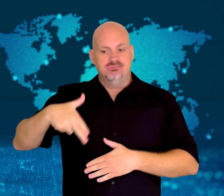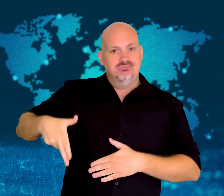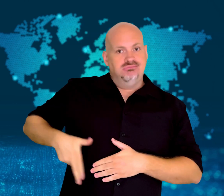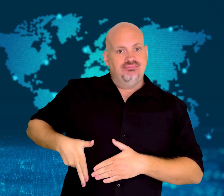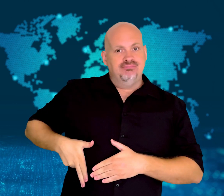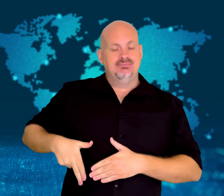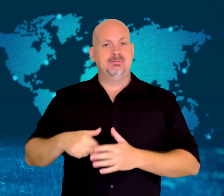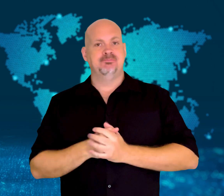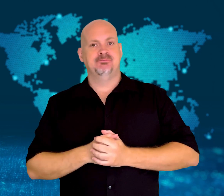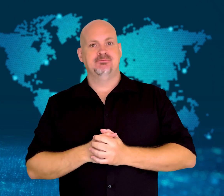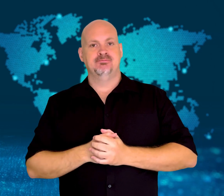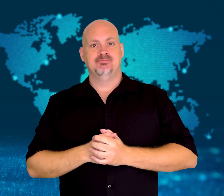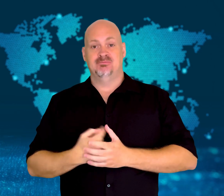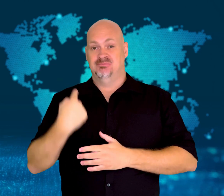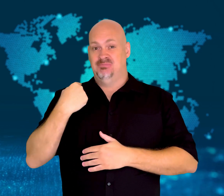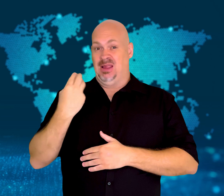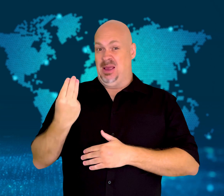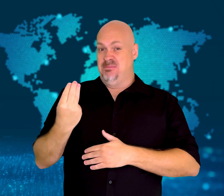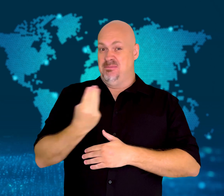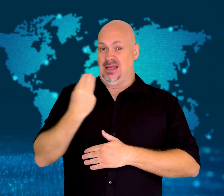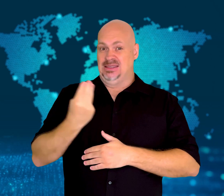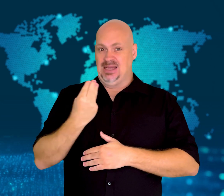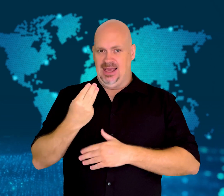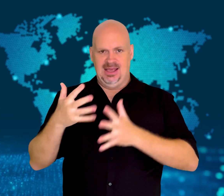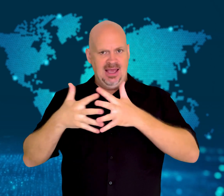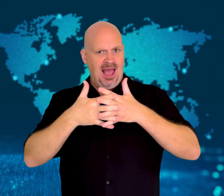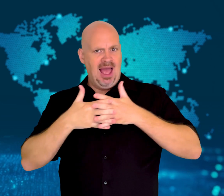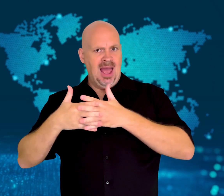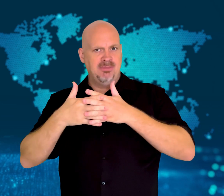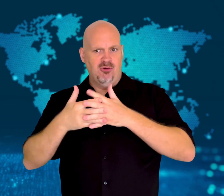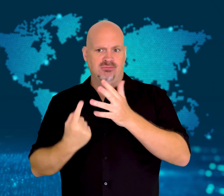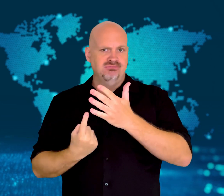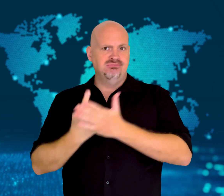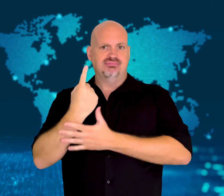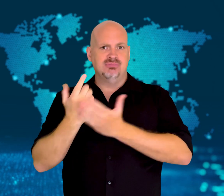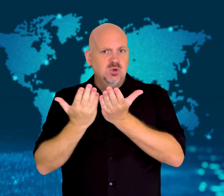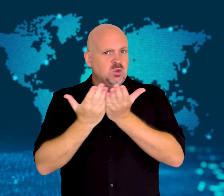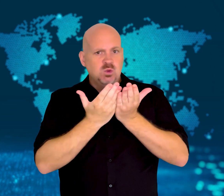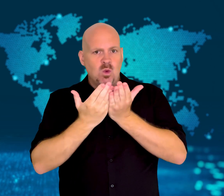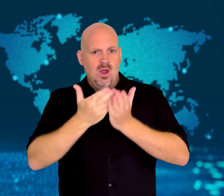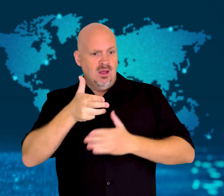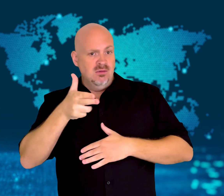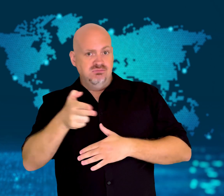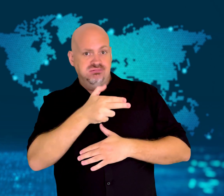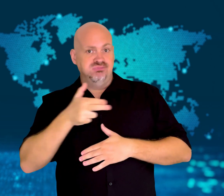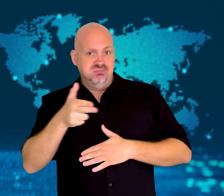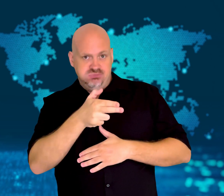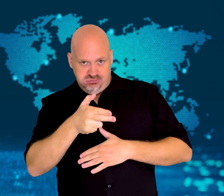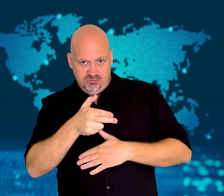On Monday, in response to the mass school shooting